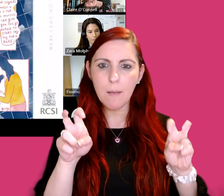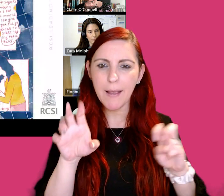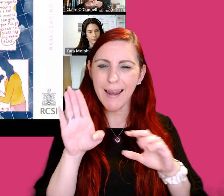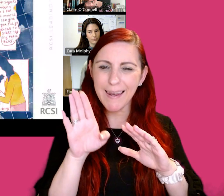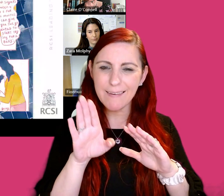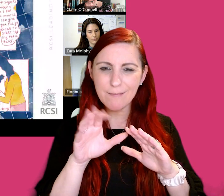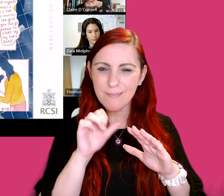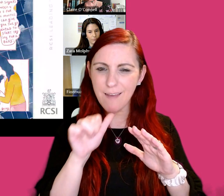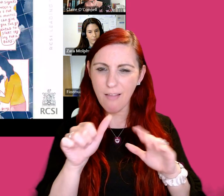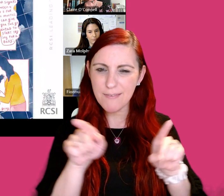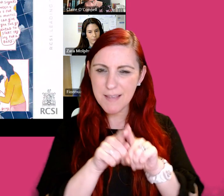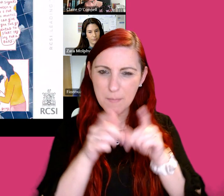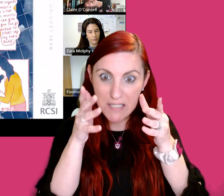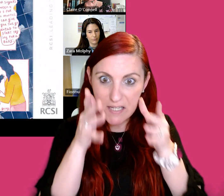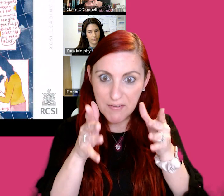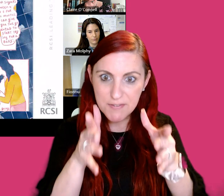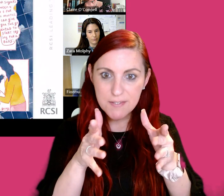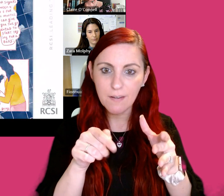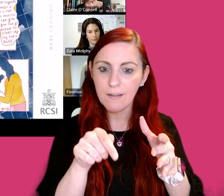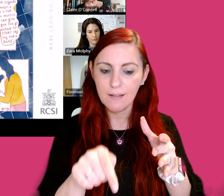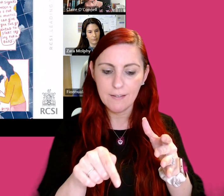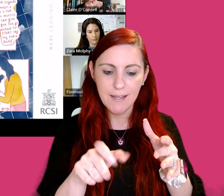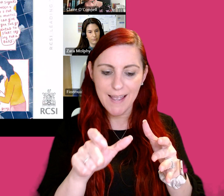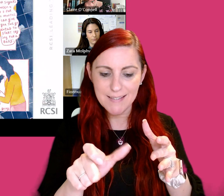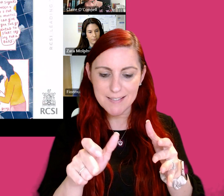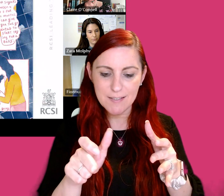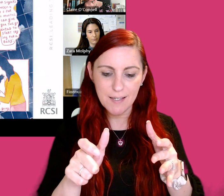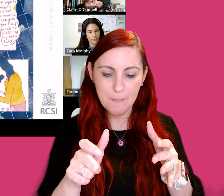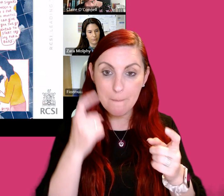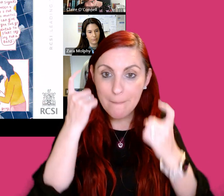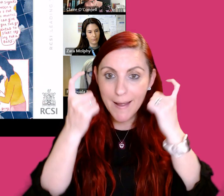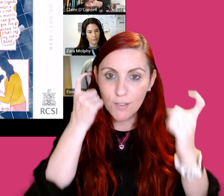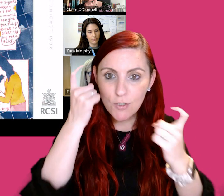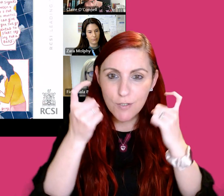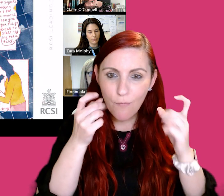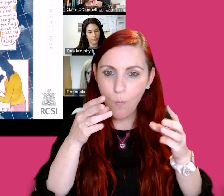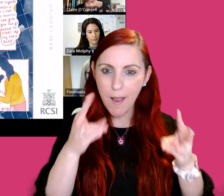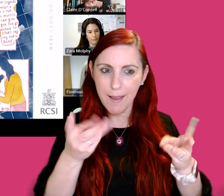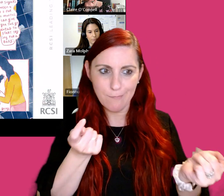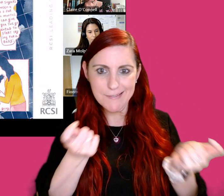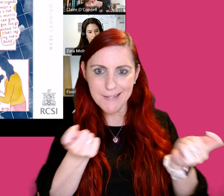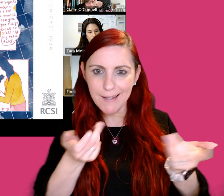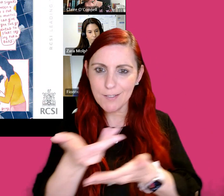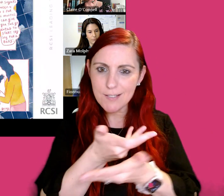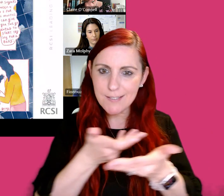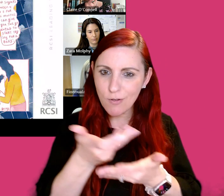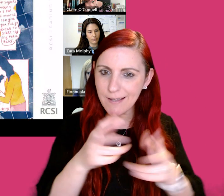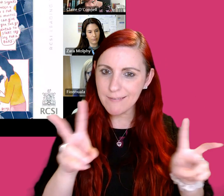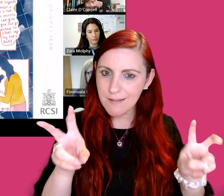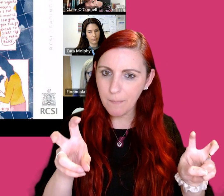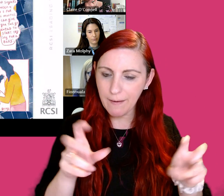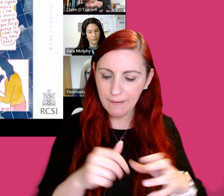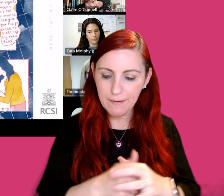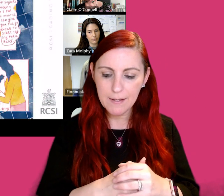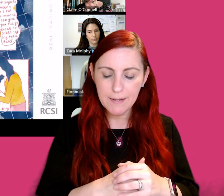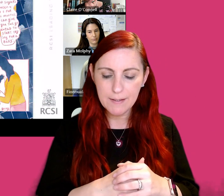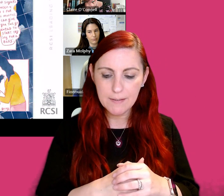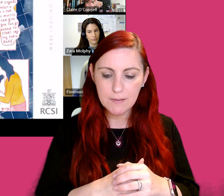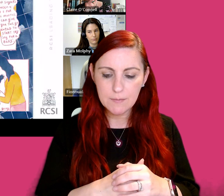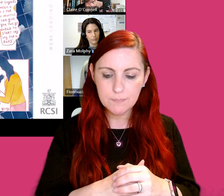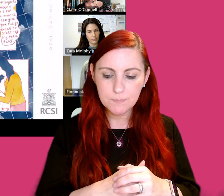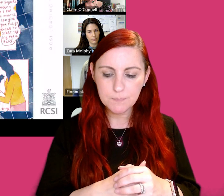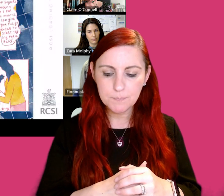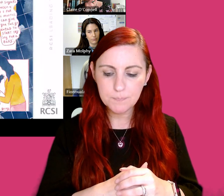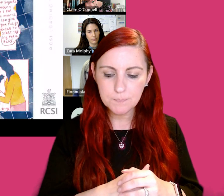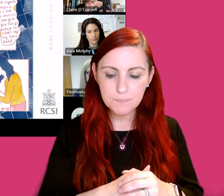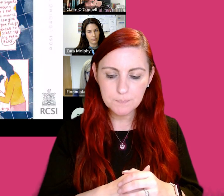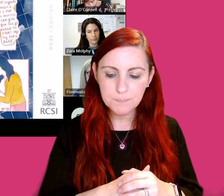immediate accessible and captivating kind of way of dealing with this topic um um it it's